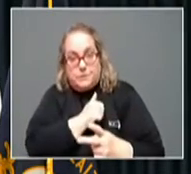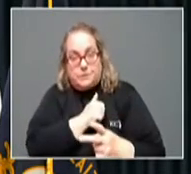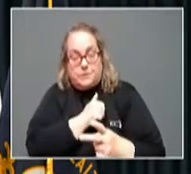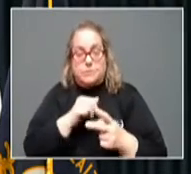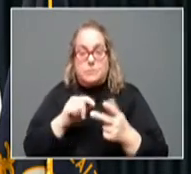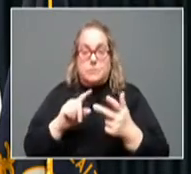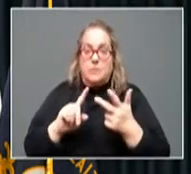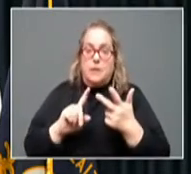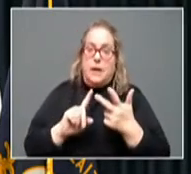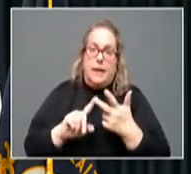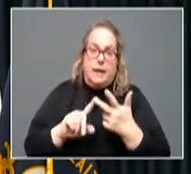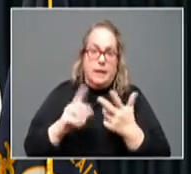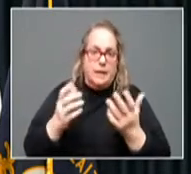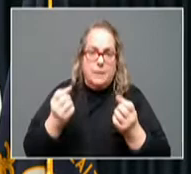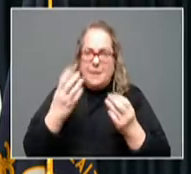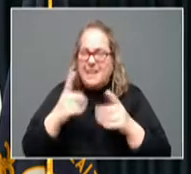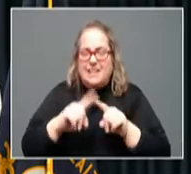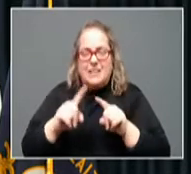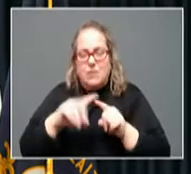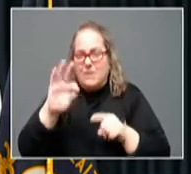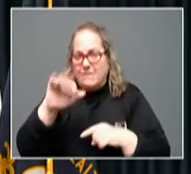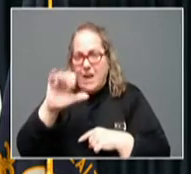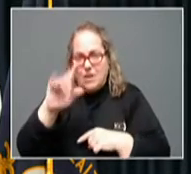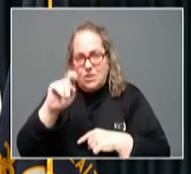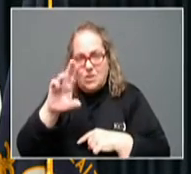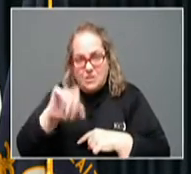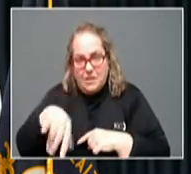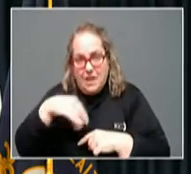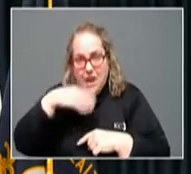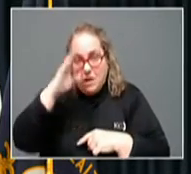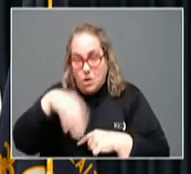number of different factors that I know dr stack is planning on putting all